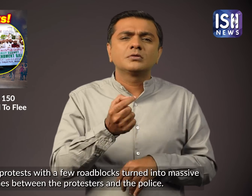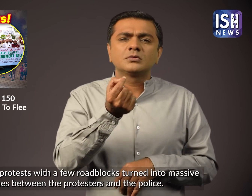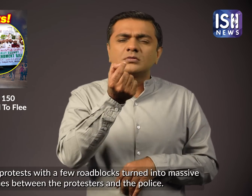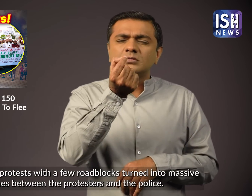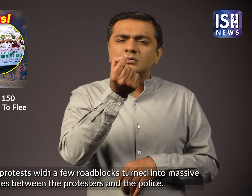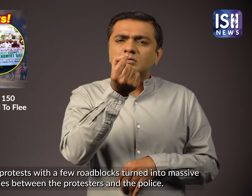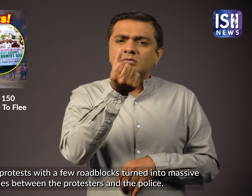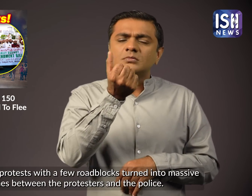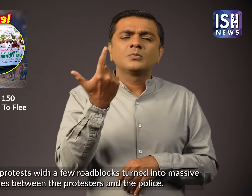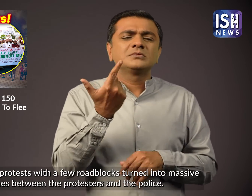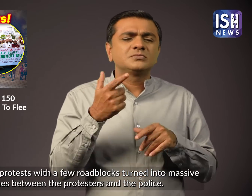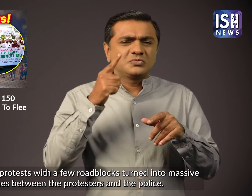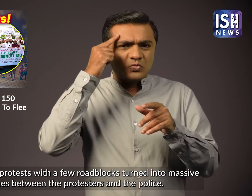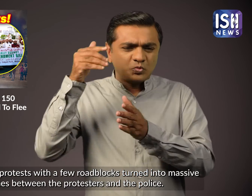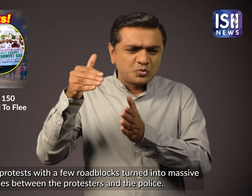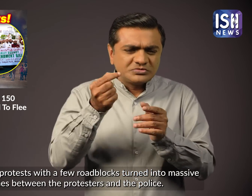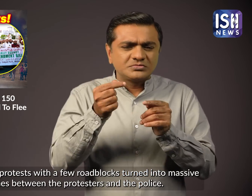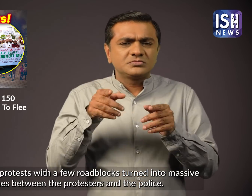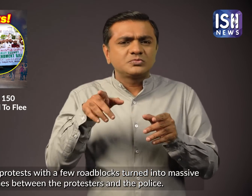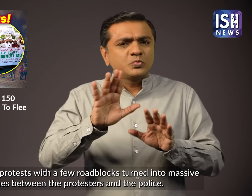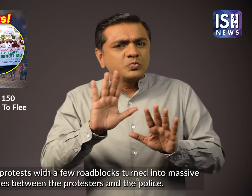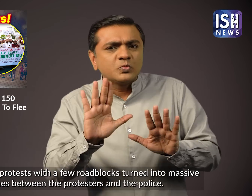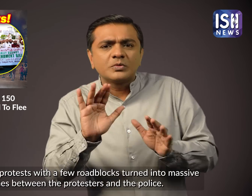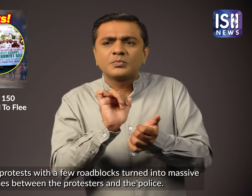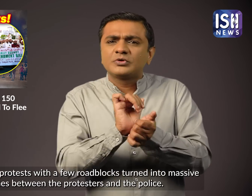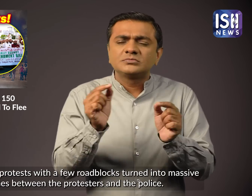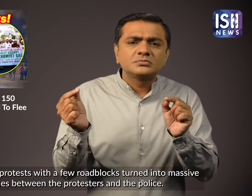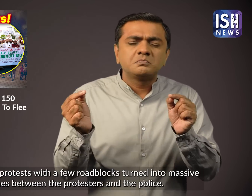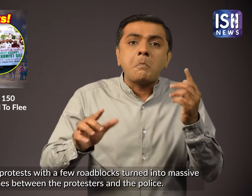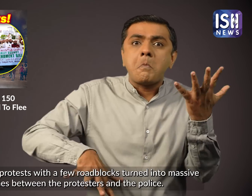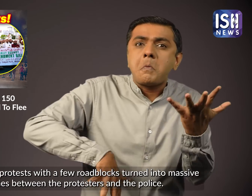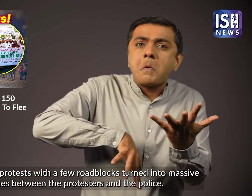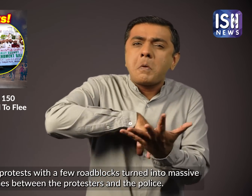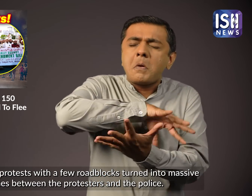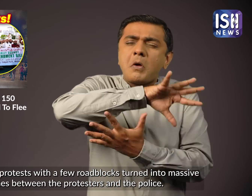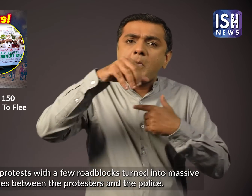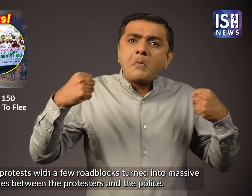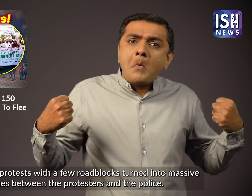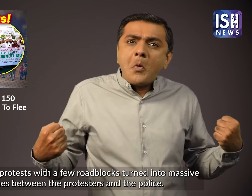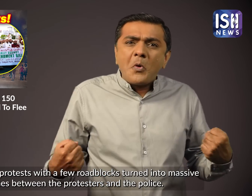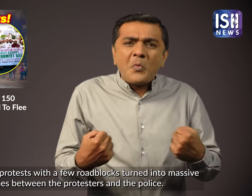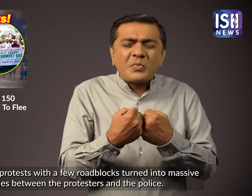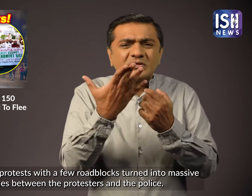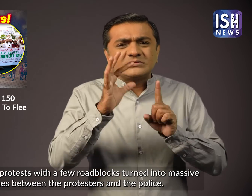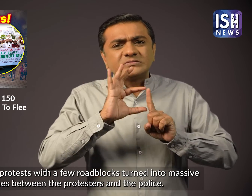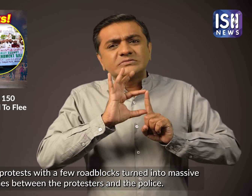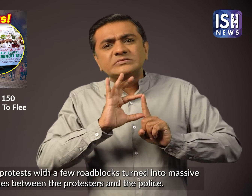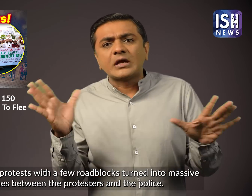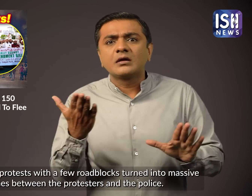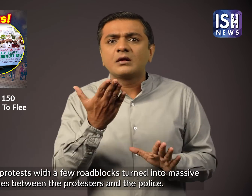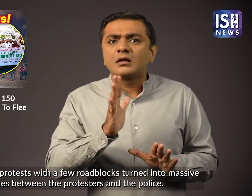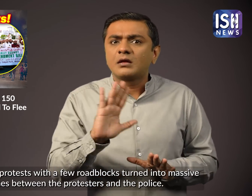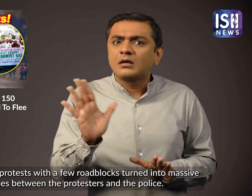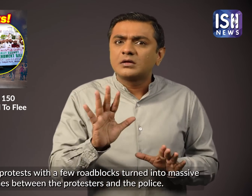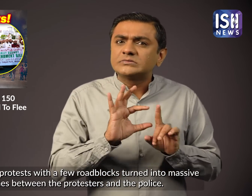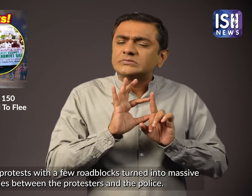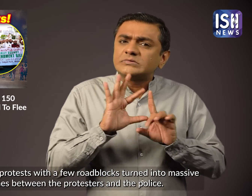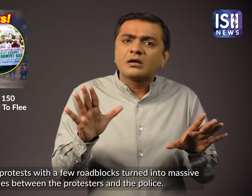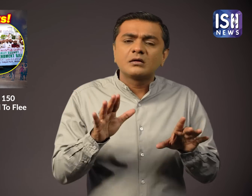But suddenly protests with a few roadblocks turned into massive clashes between the protesters and the police.